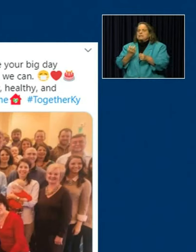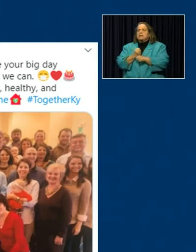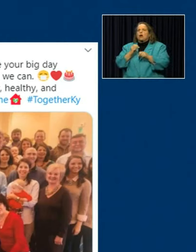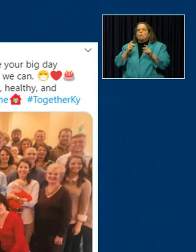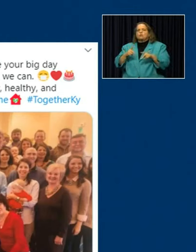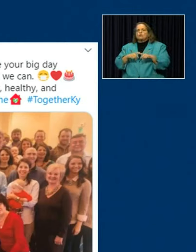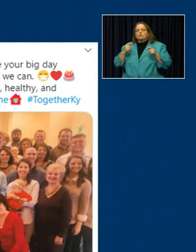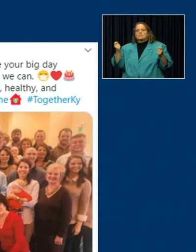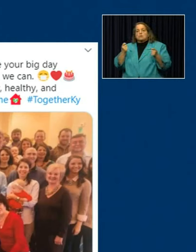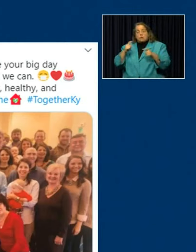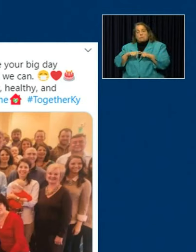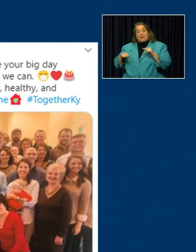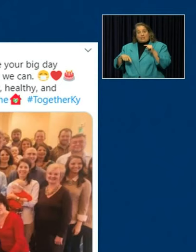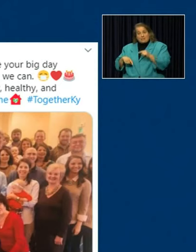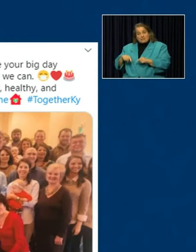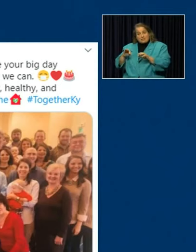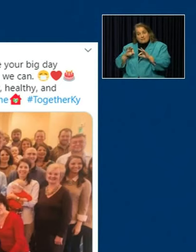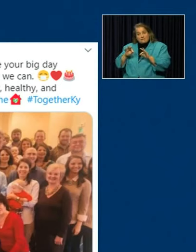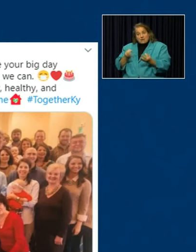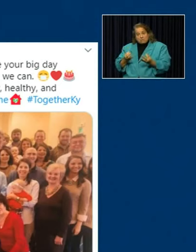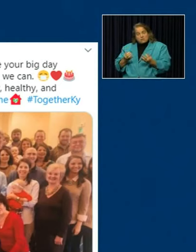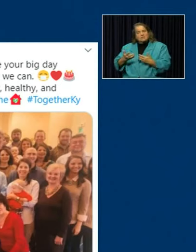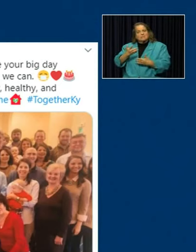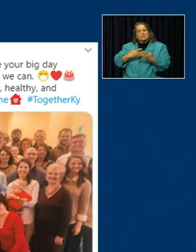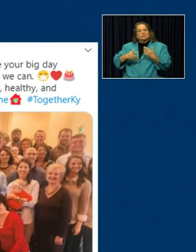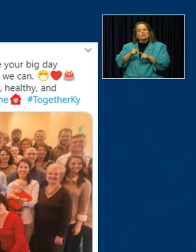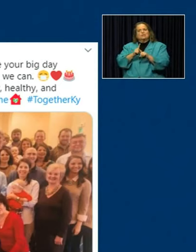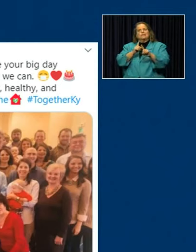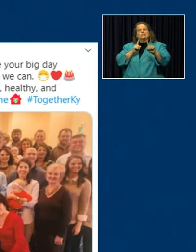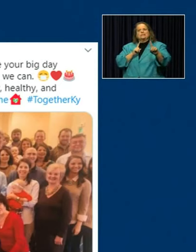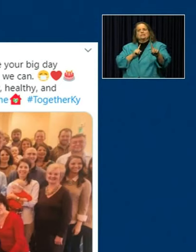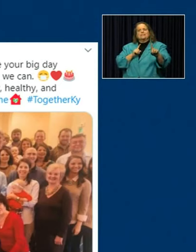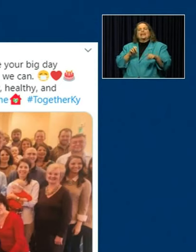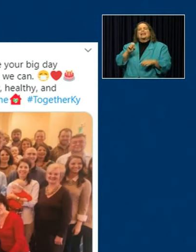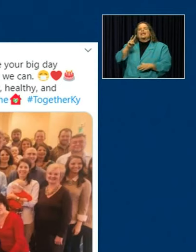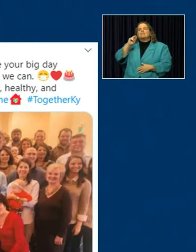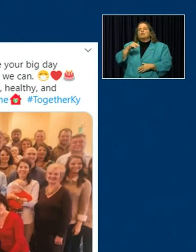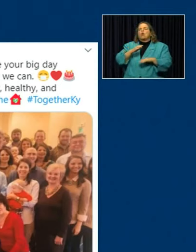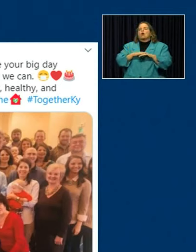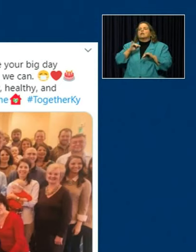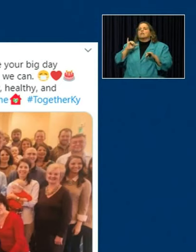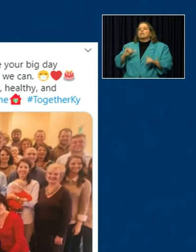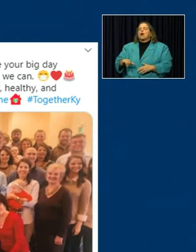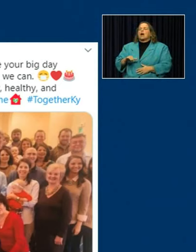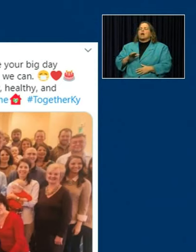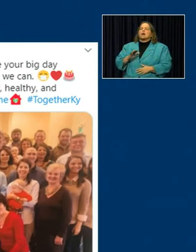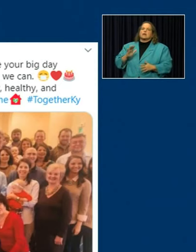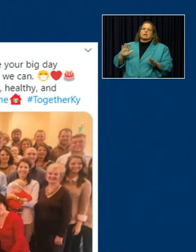AND YOU KNOW THE FAMILIES THAT HAVE LOST LOVED ONES THAT CAN'T